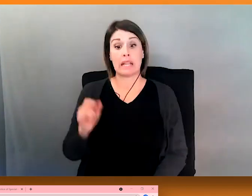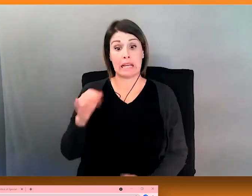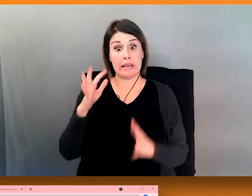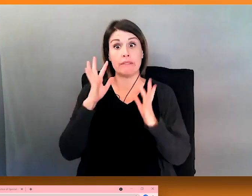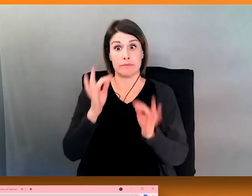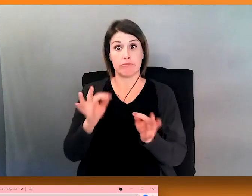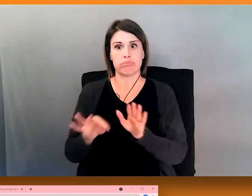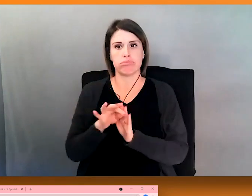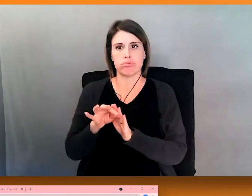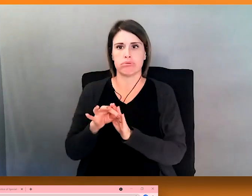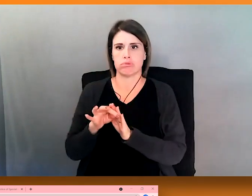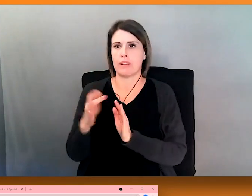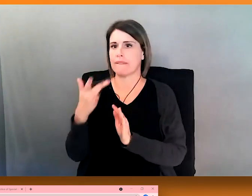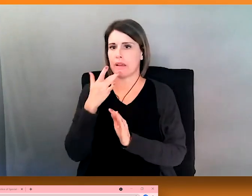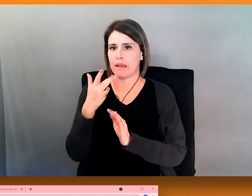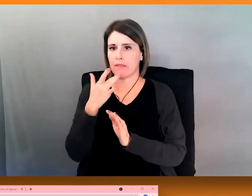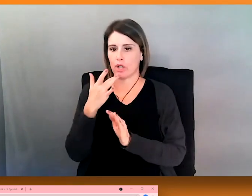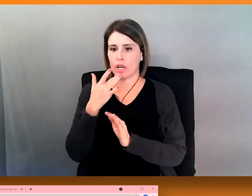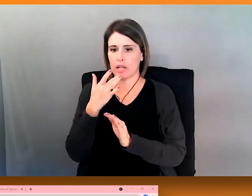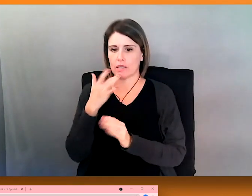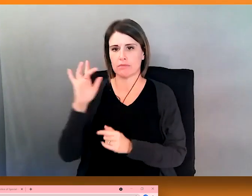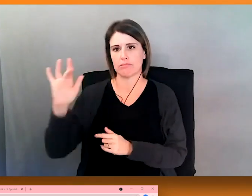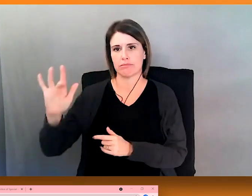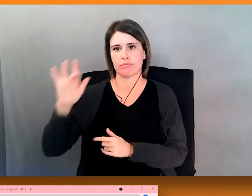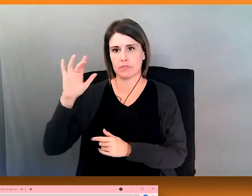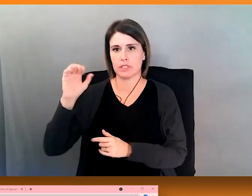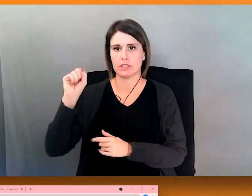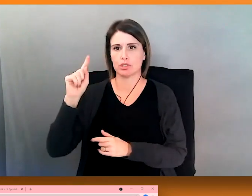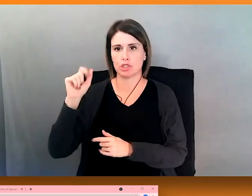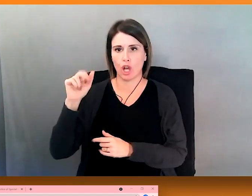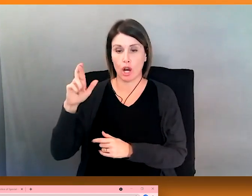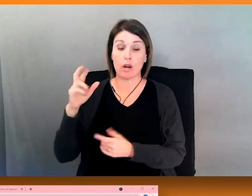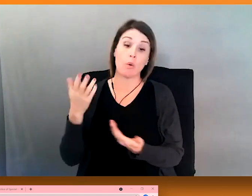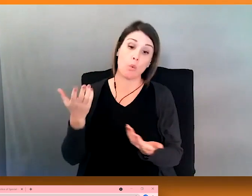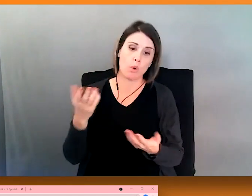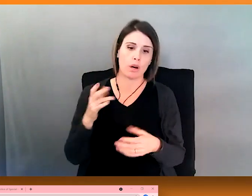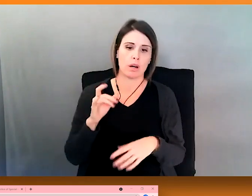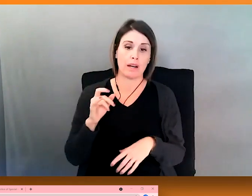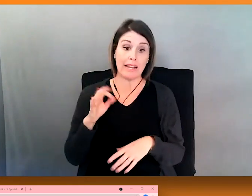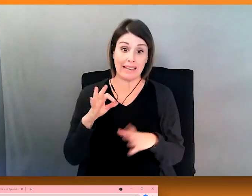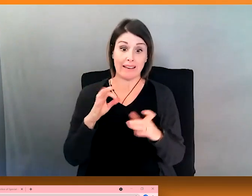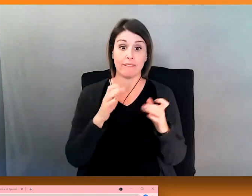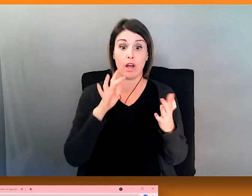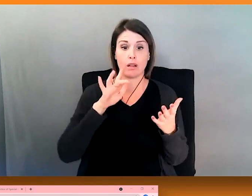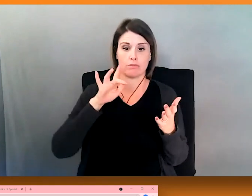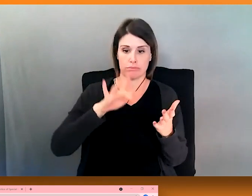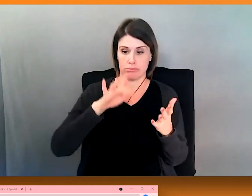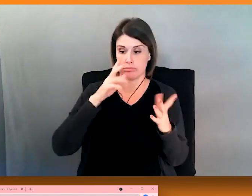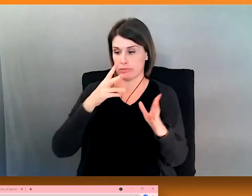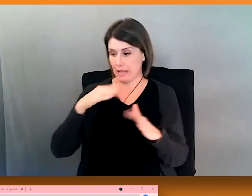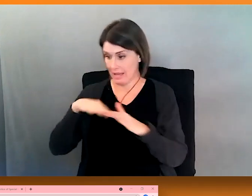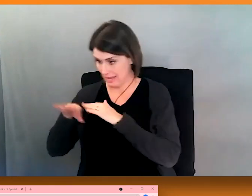If I choose this as favorite, again, I can click the star, or if I'm in the individual page,